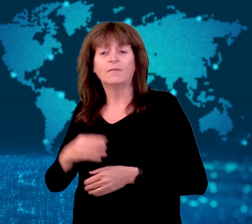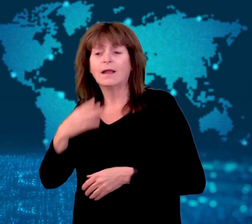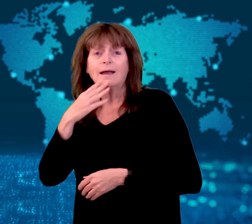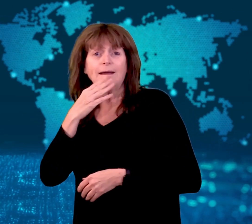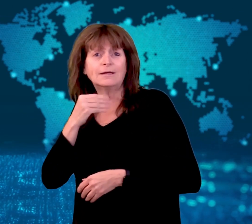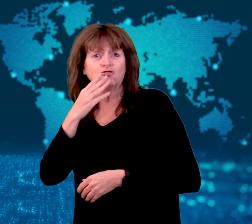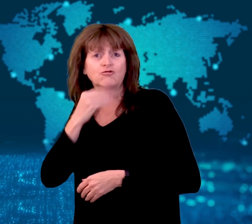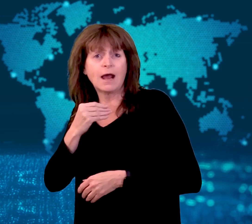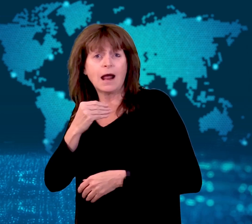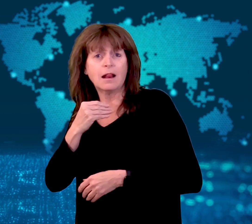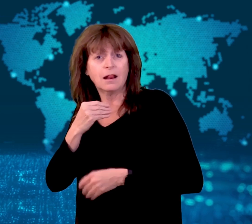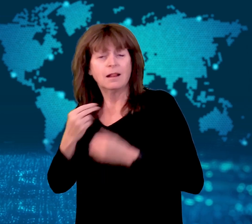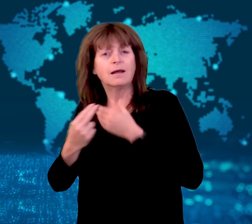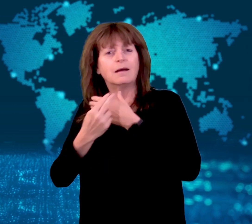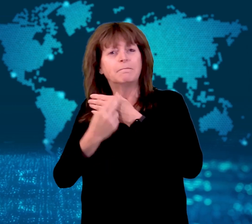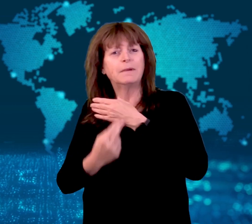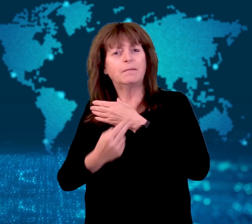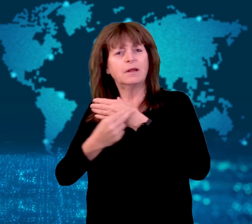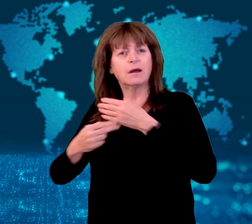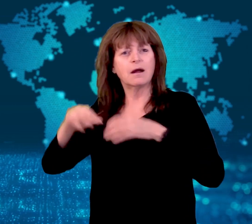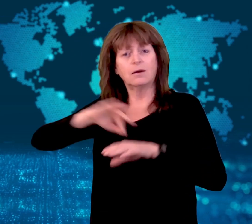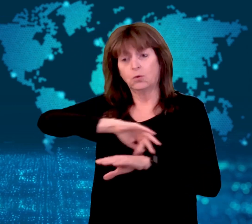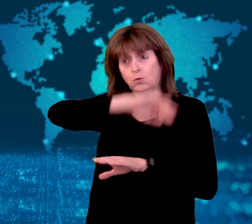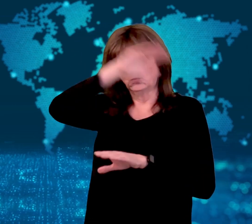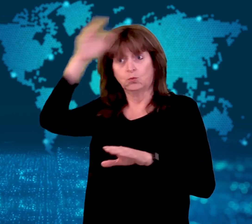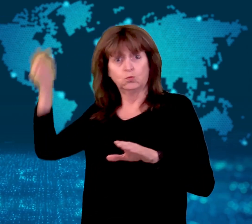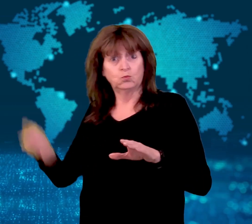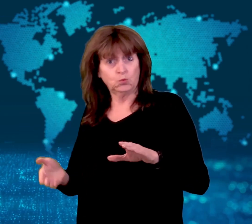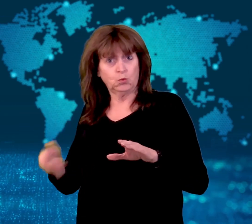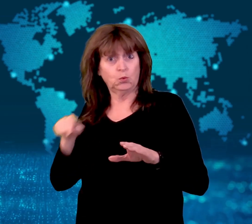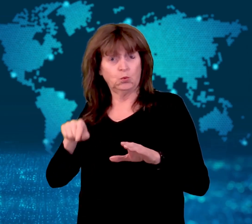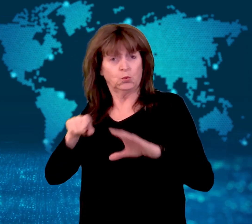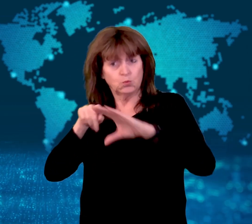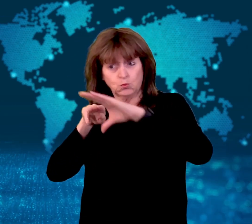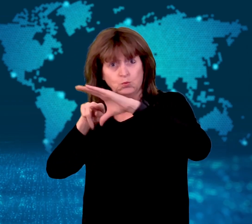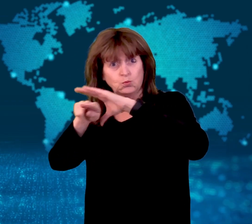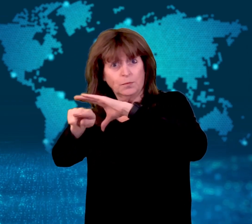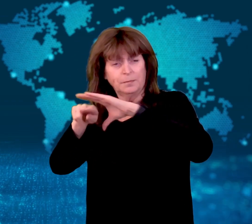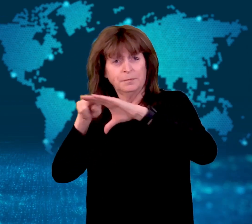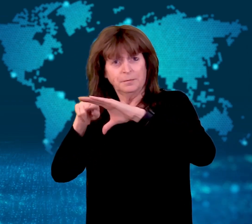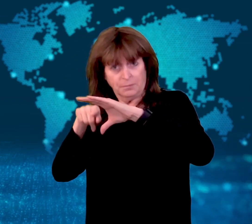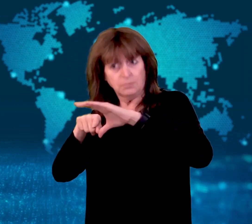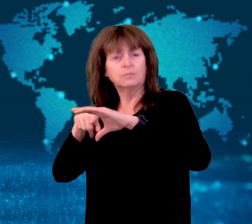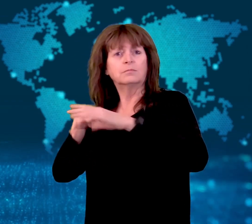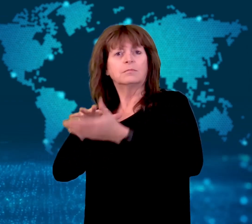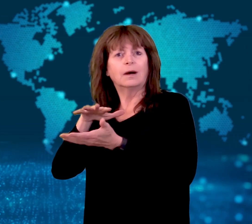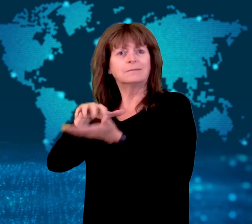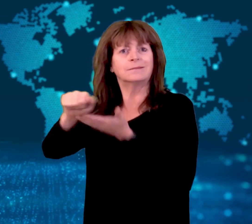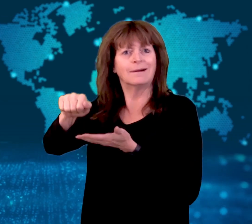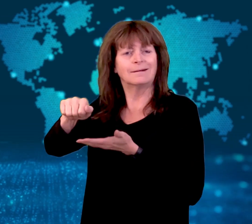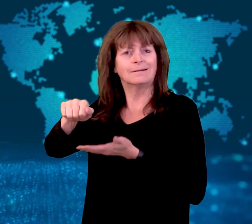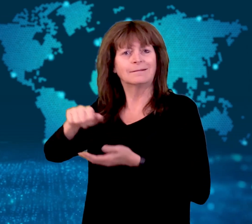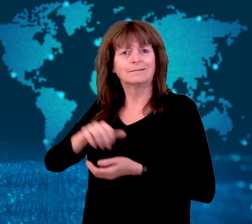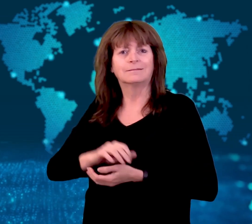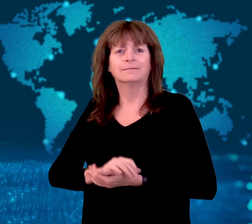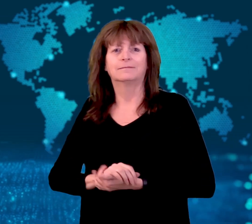Biblical tomb attacked